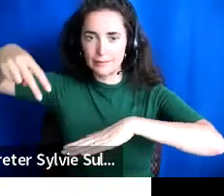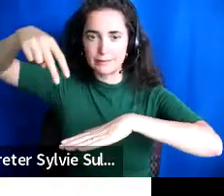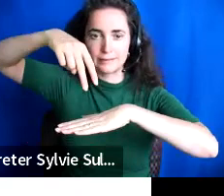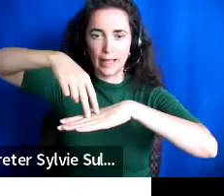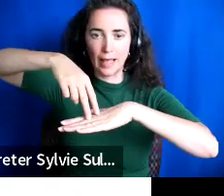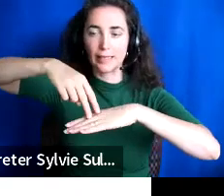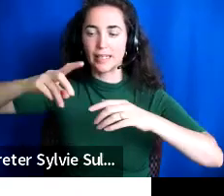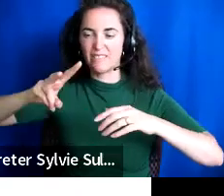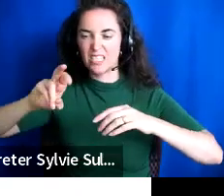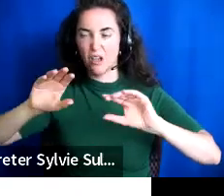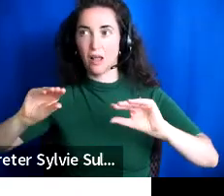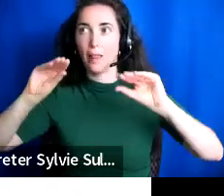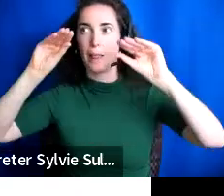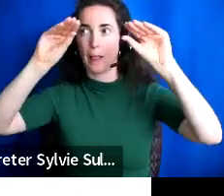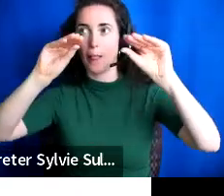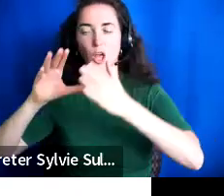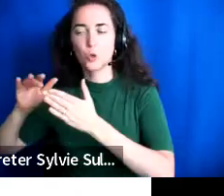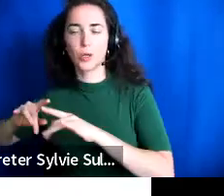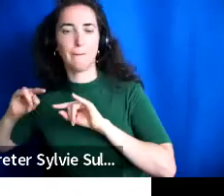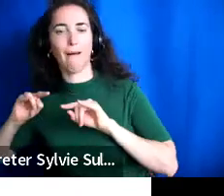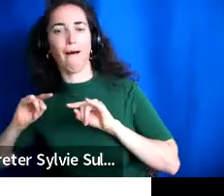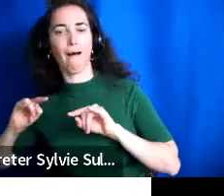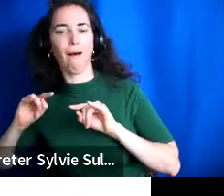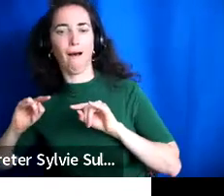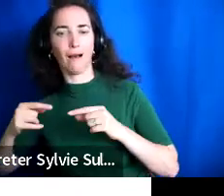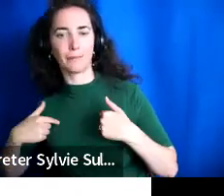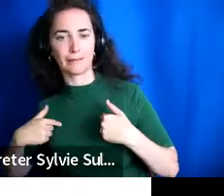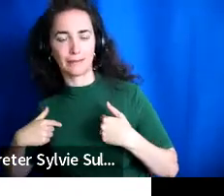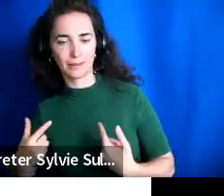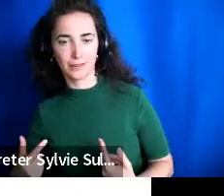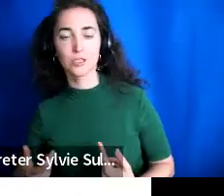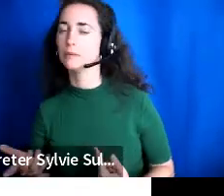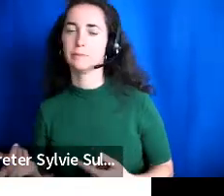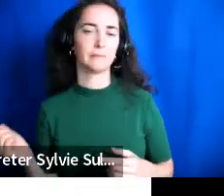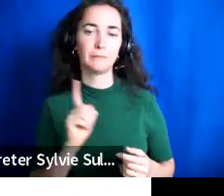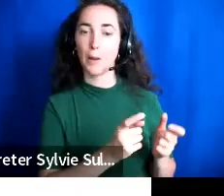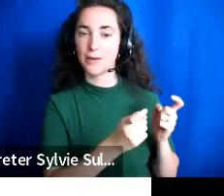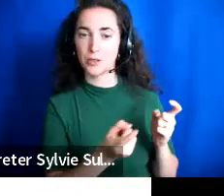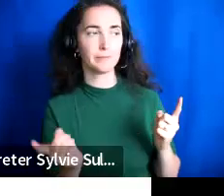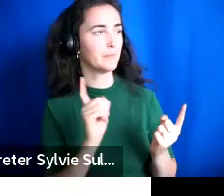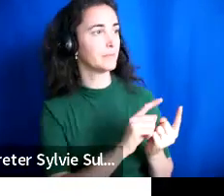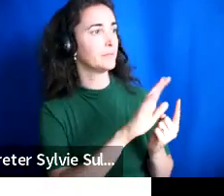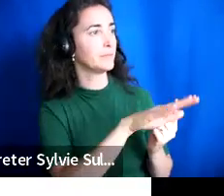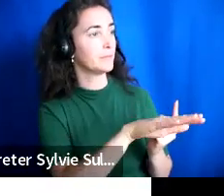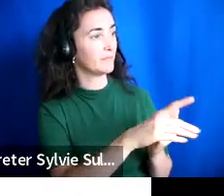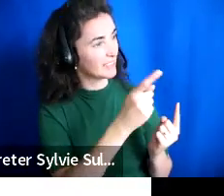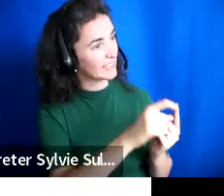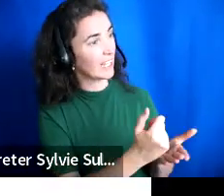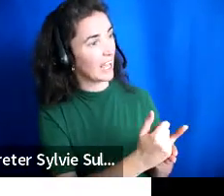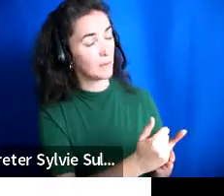So finally I went to administration. I said, You need to do something about this, and I was not as a survey, but was kind of new. now.